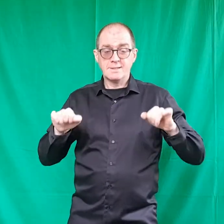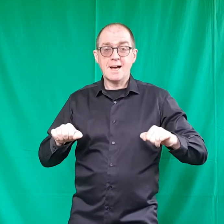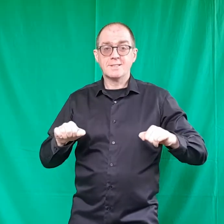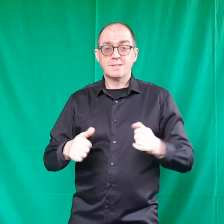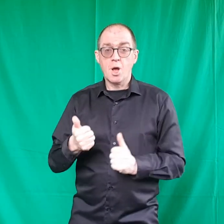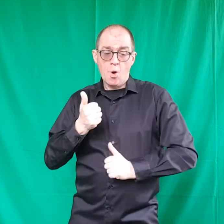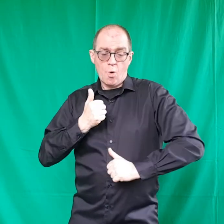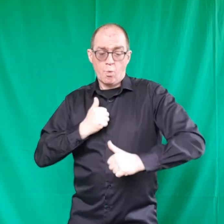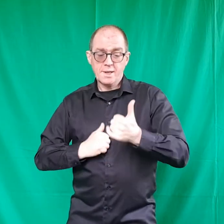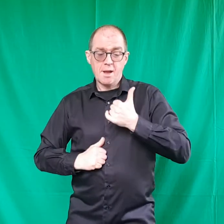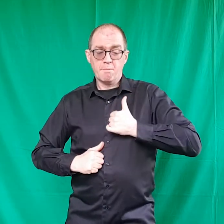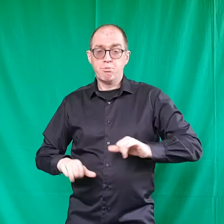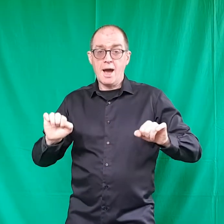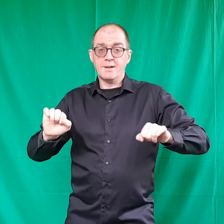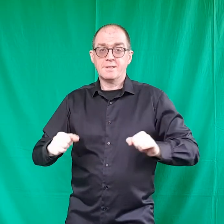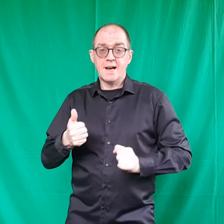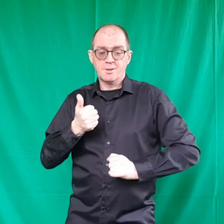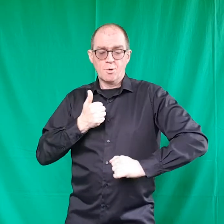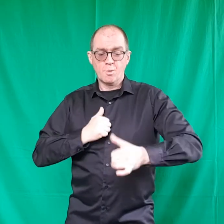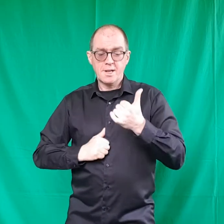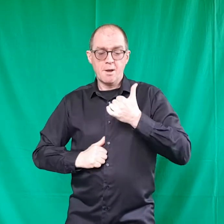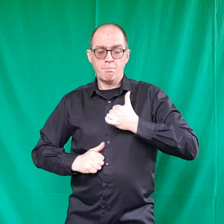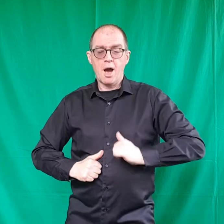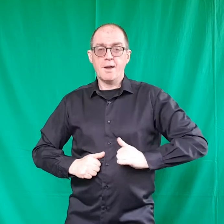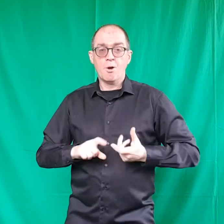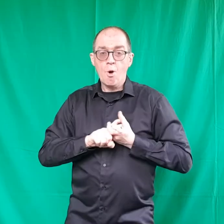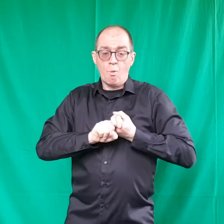'Yes, we take pride Yes, we take pride'